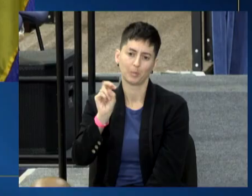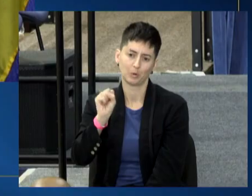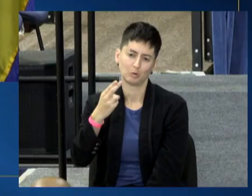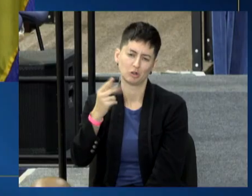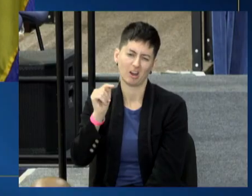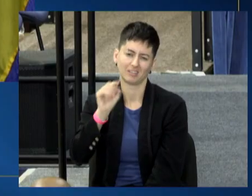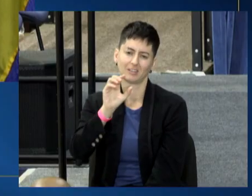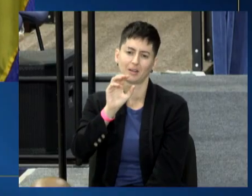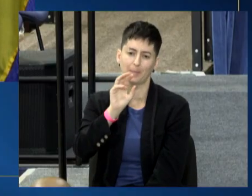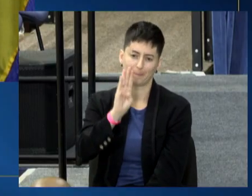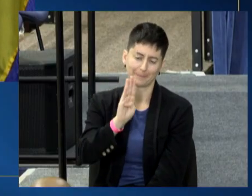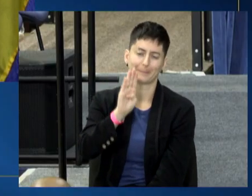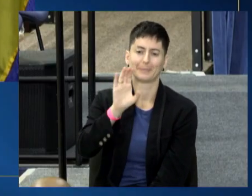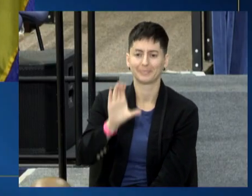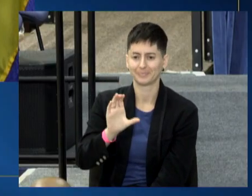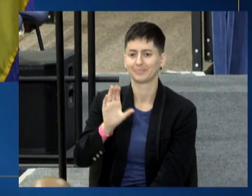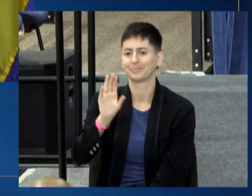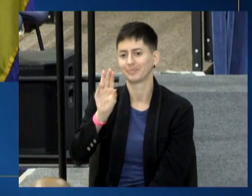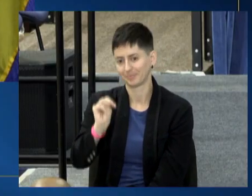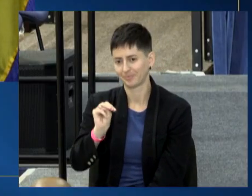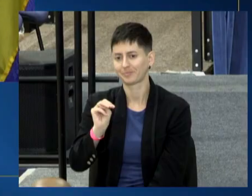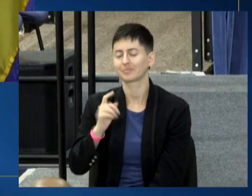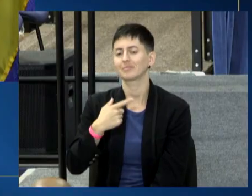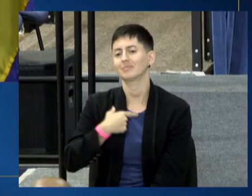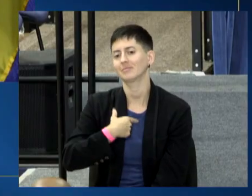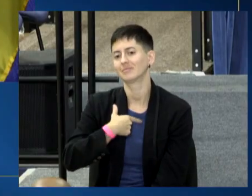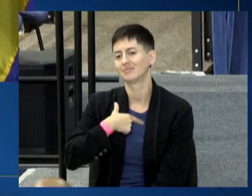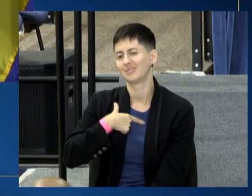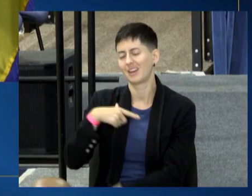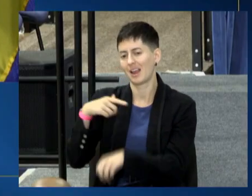an assistant director at the Office of Science and Technology Policy at the White House,